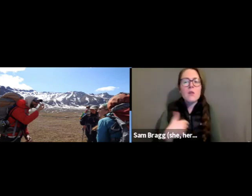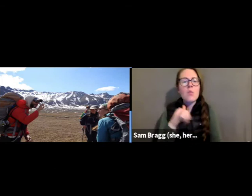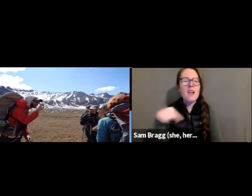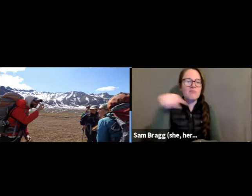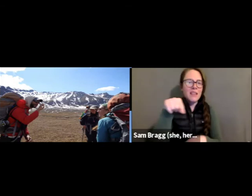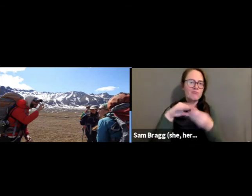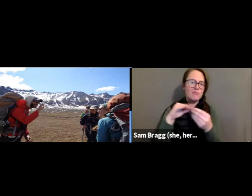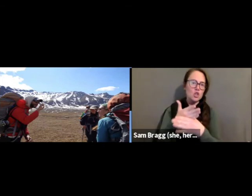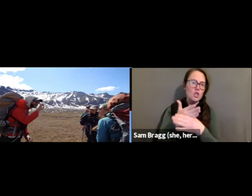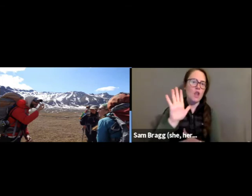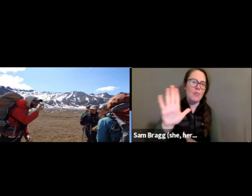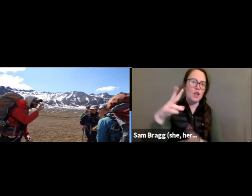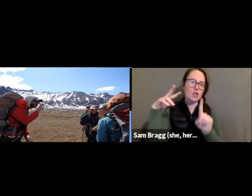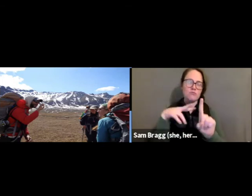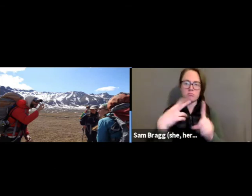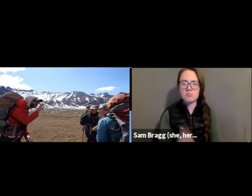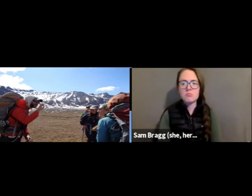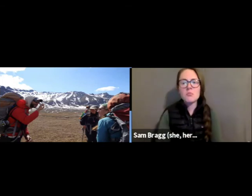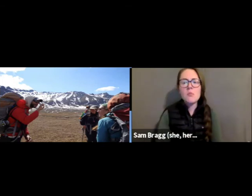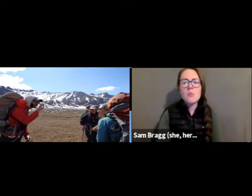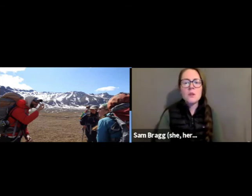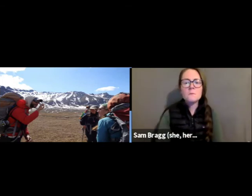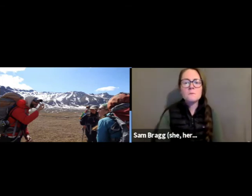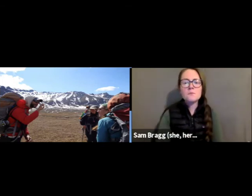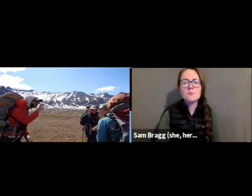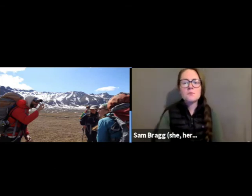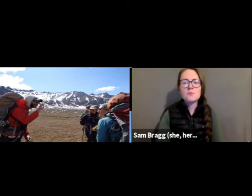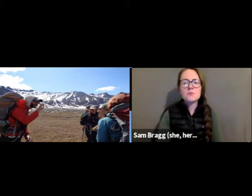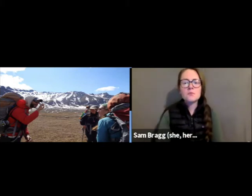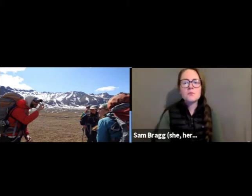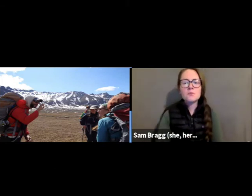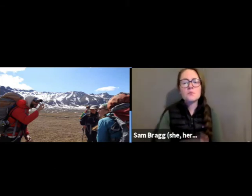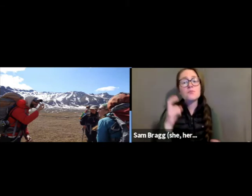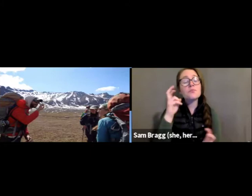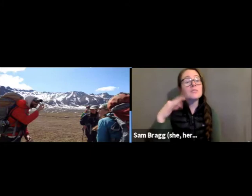lot of repetition and that is how we can share our perspective and that's how we can share our view